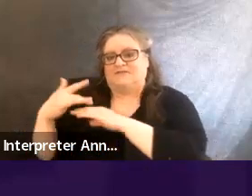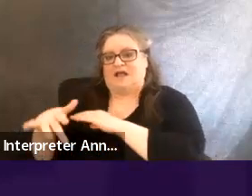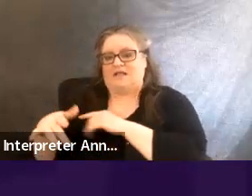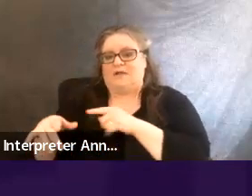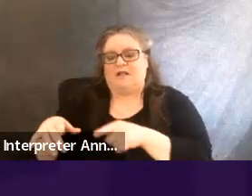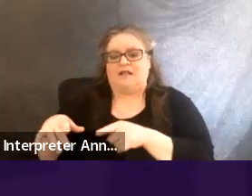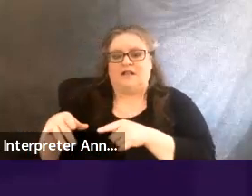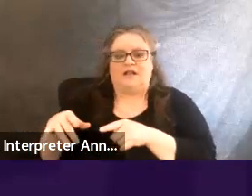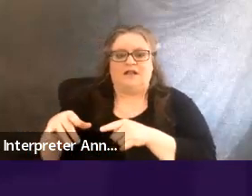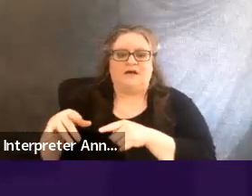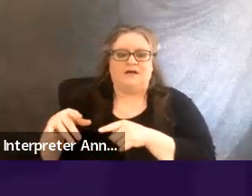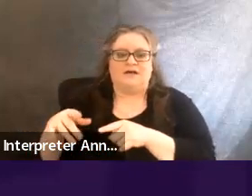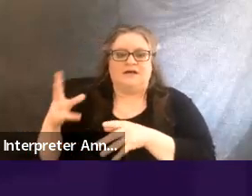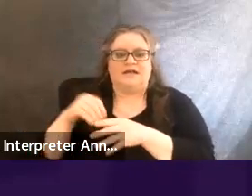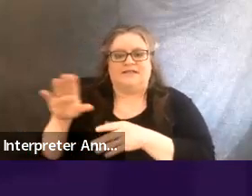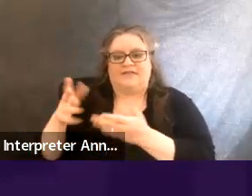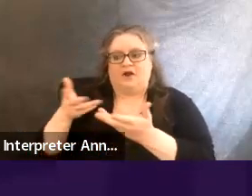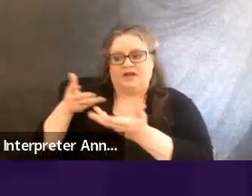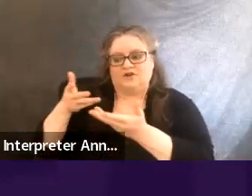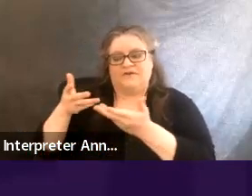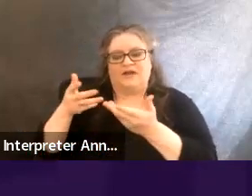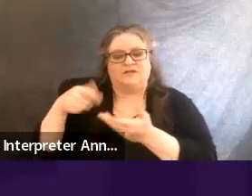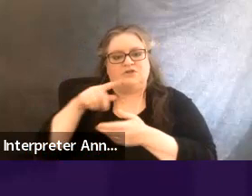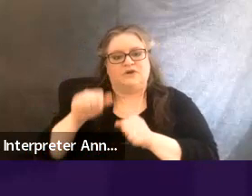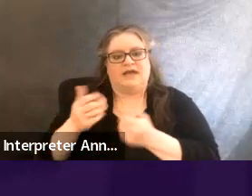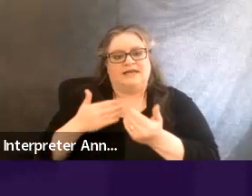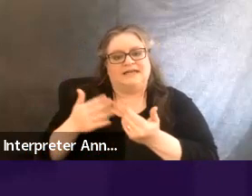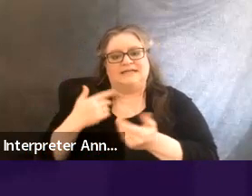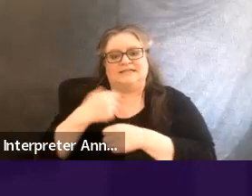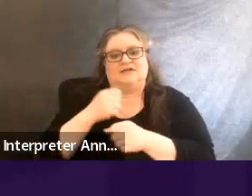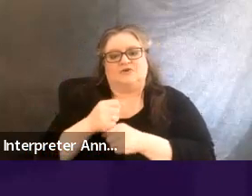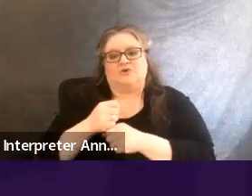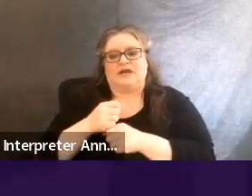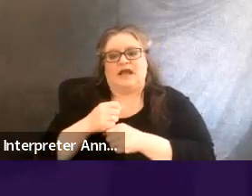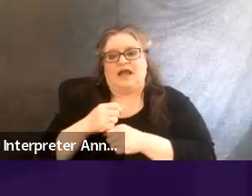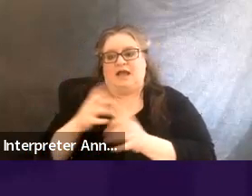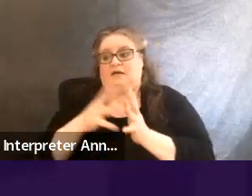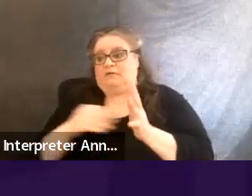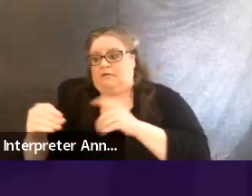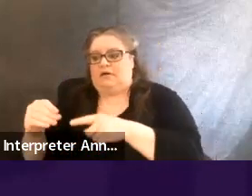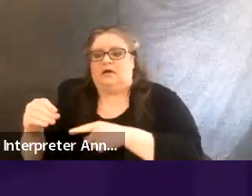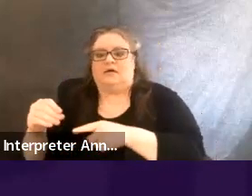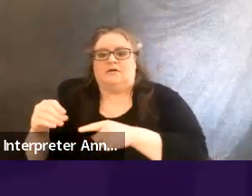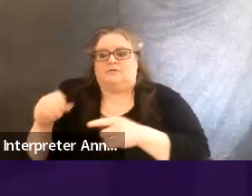in their interface, where you can easily create a staging version of your live website.